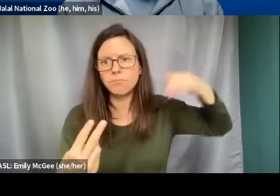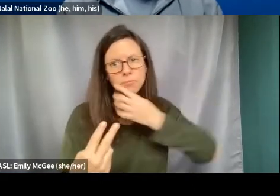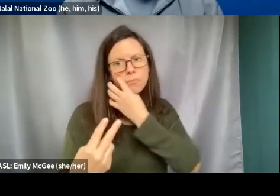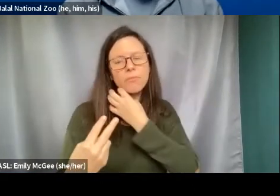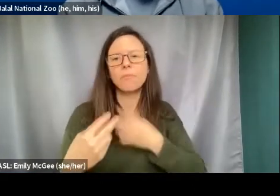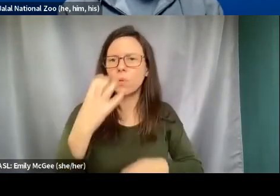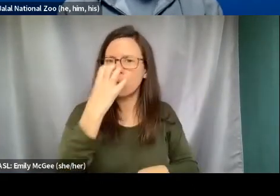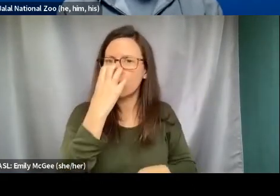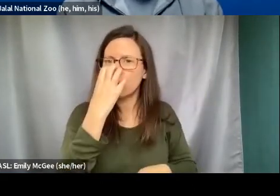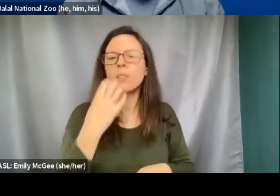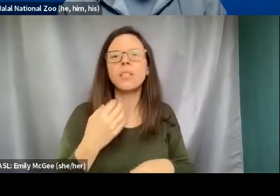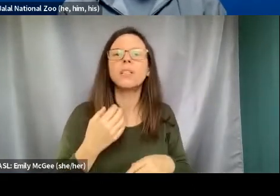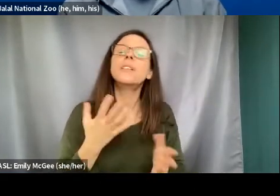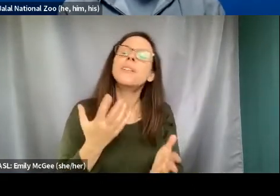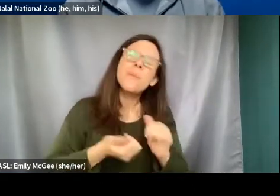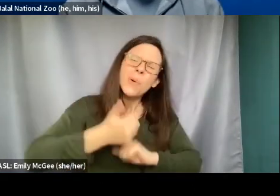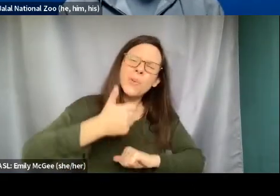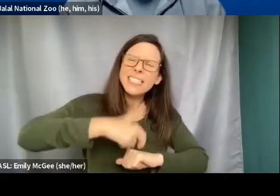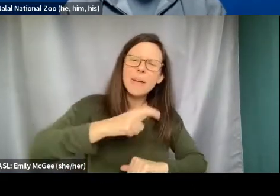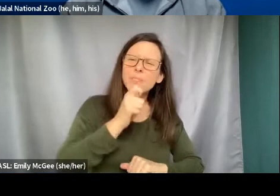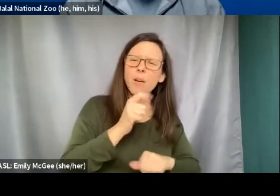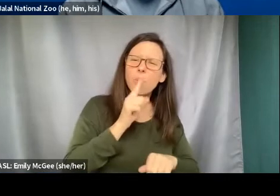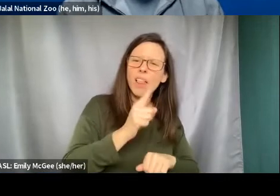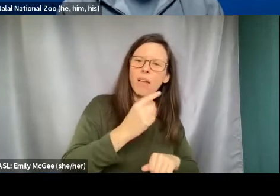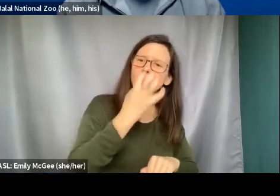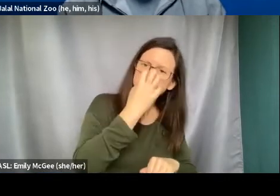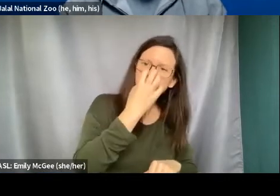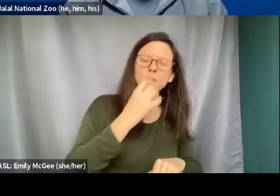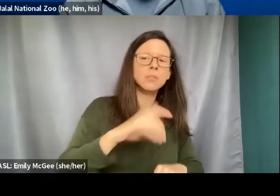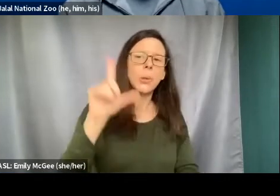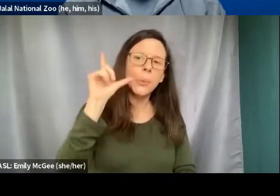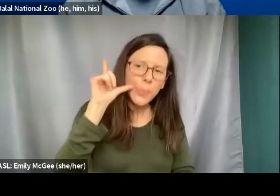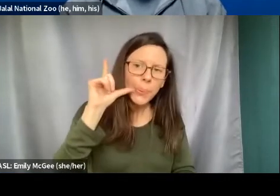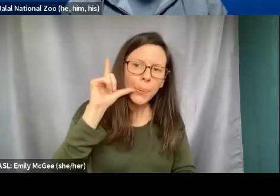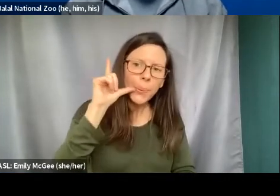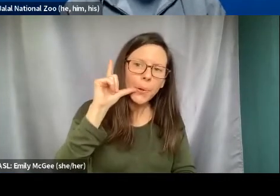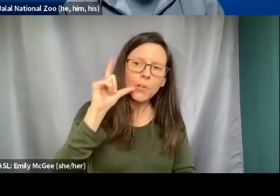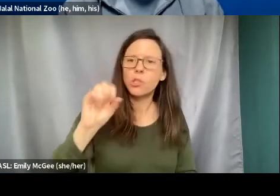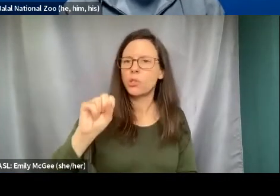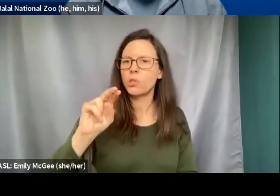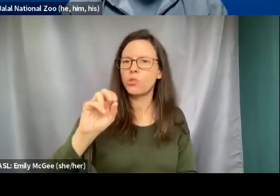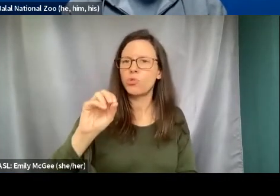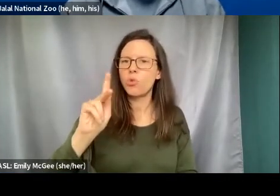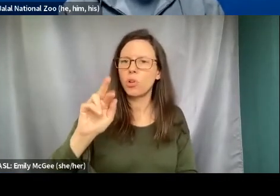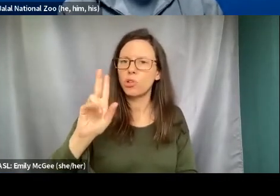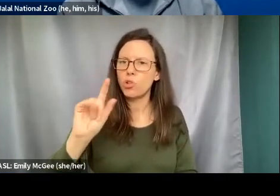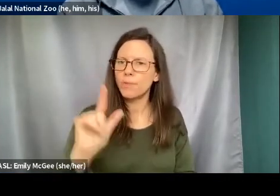diving so that way you know we can use less people to make it more efficient. >>Shellie: Yeah, that's really cool